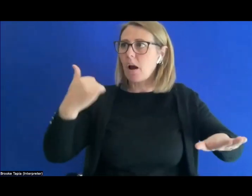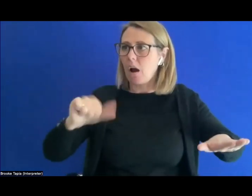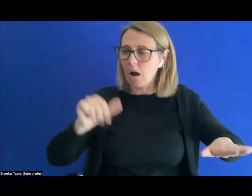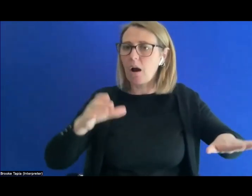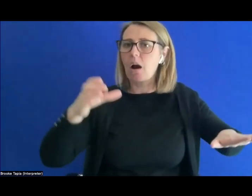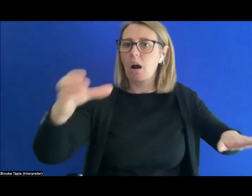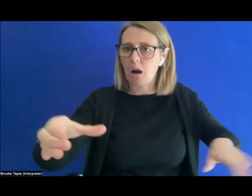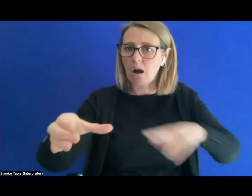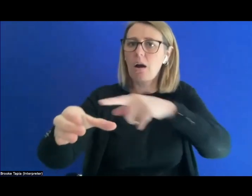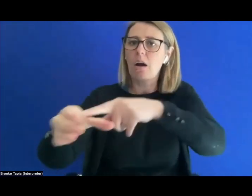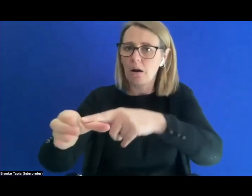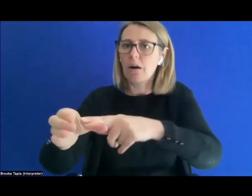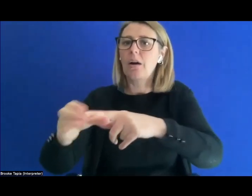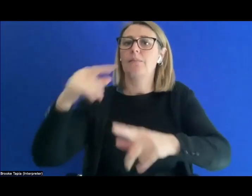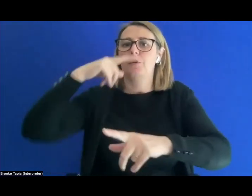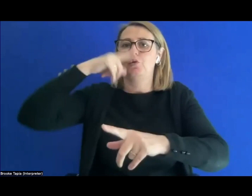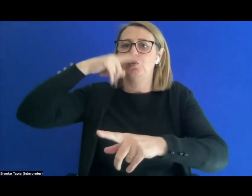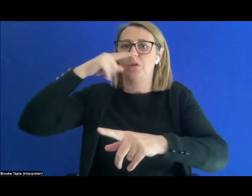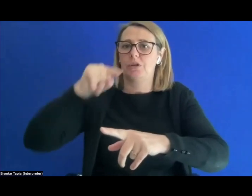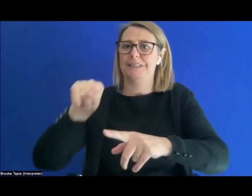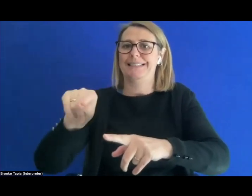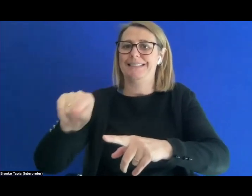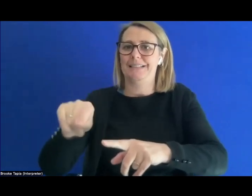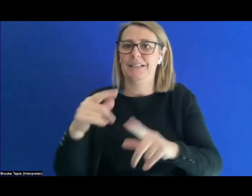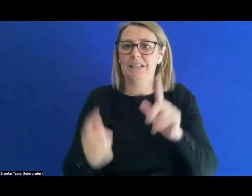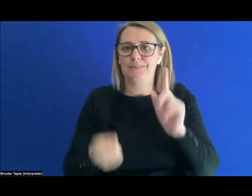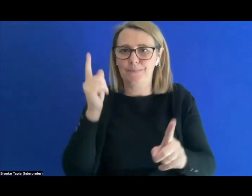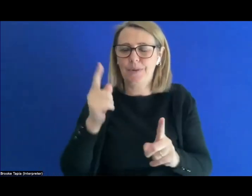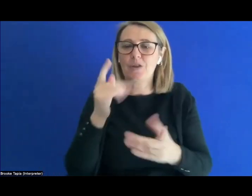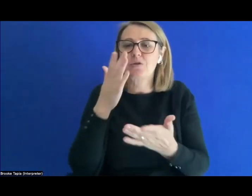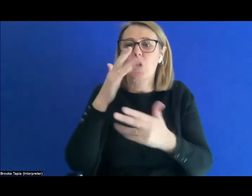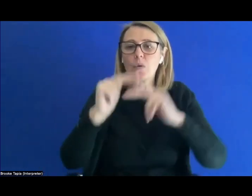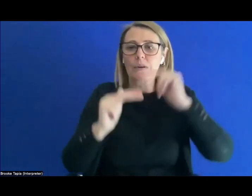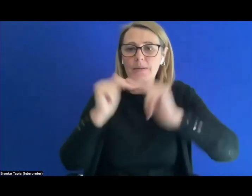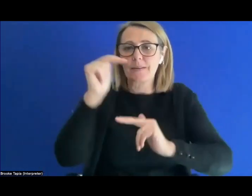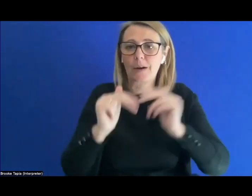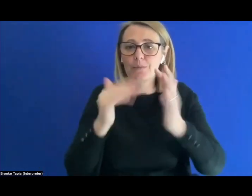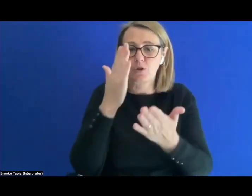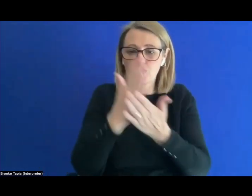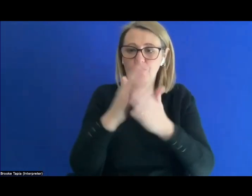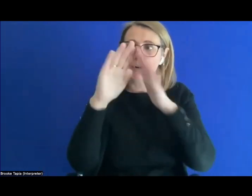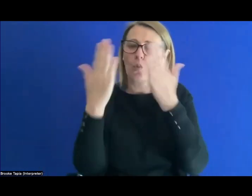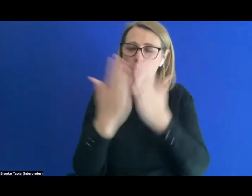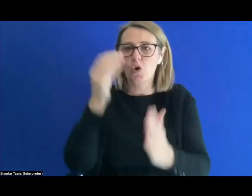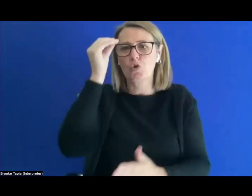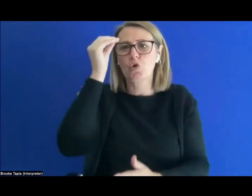my toothbrush is”. So, it builds real world knowledge, and I think a lot of people with